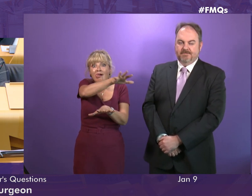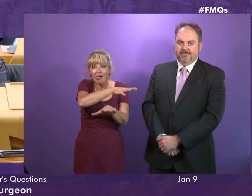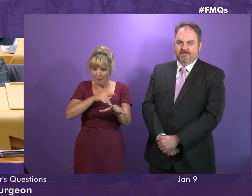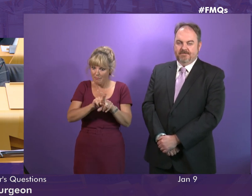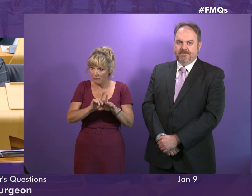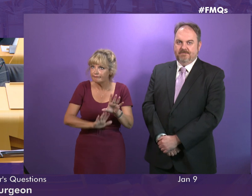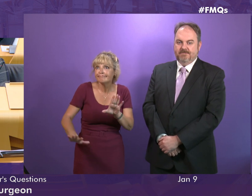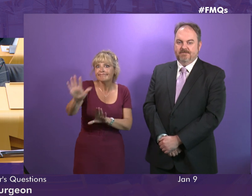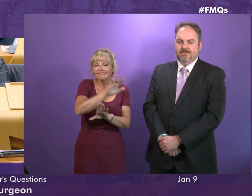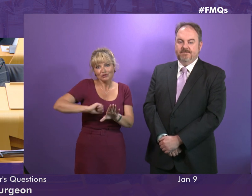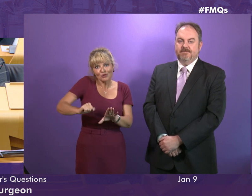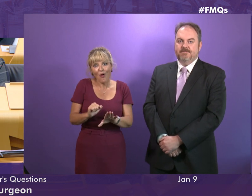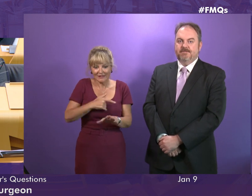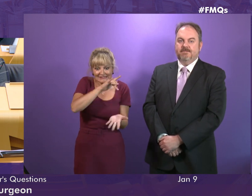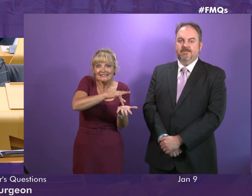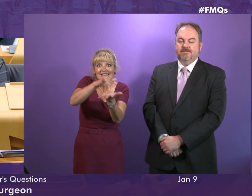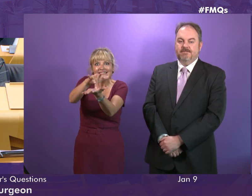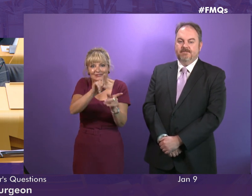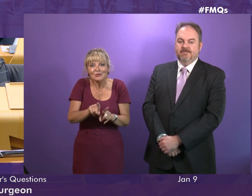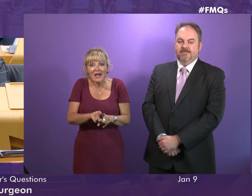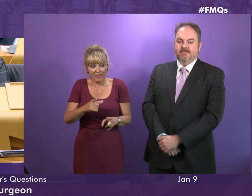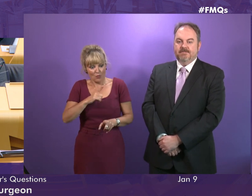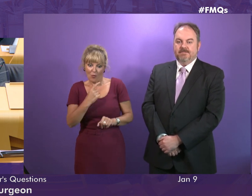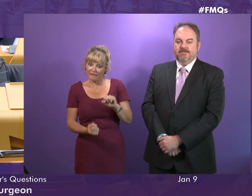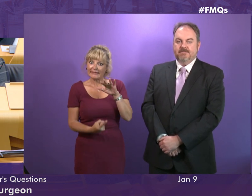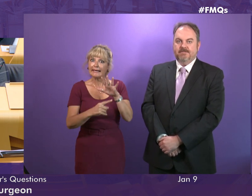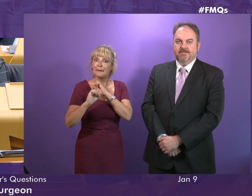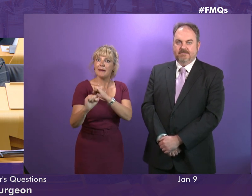across all parts of the country. That is why one of the key commitments in last year’s